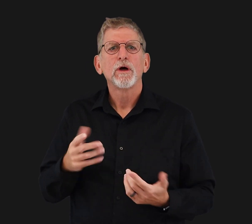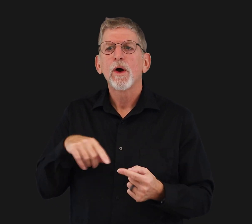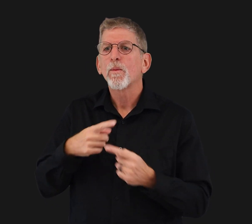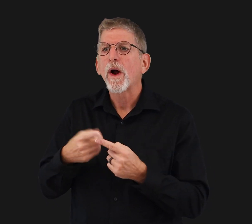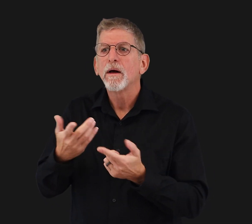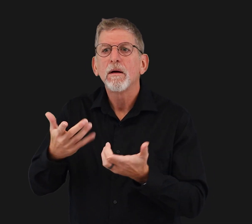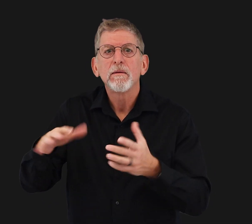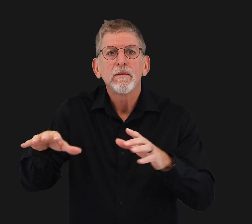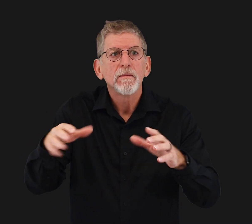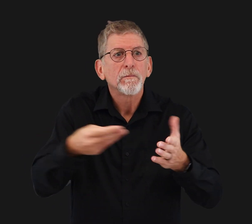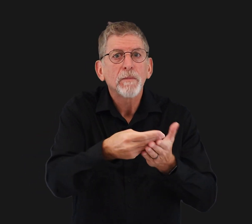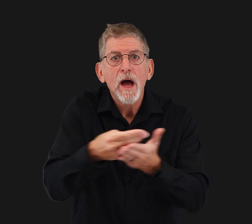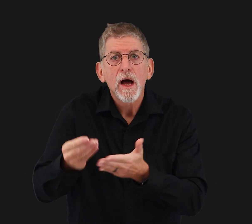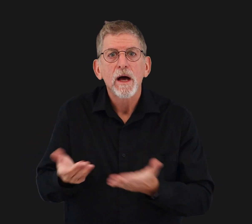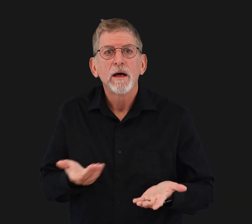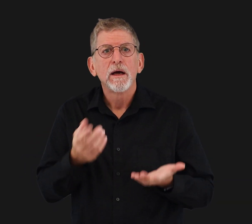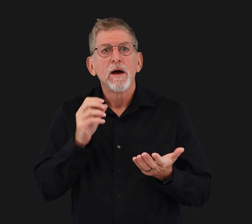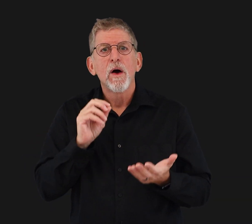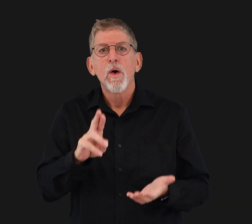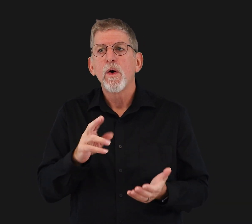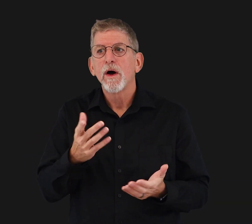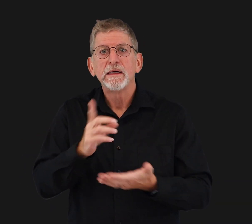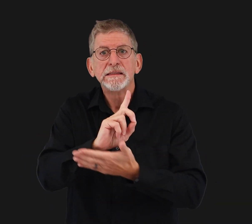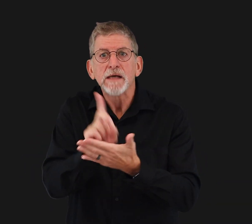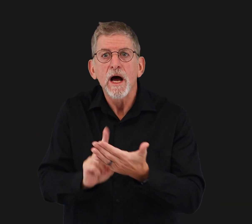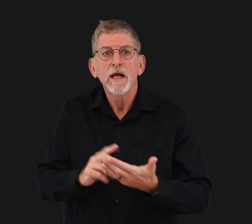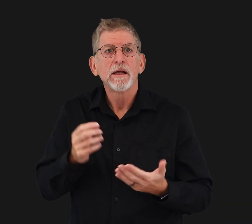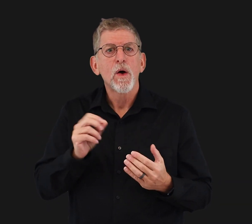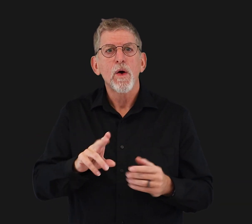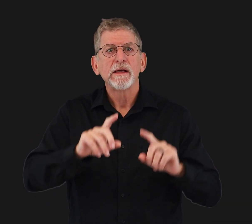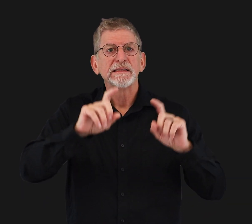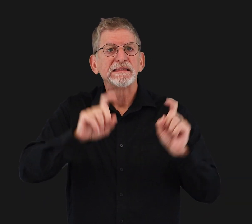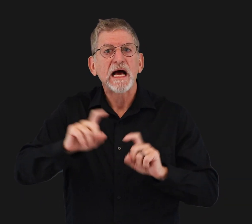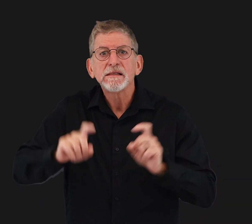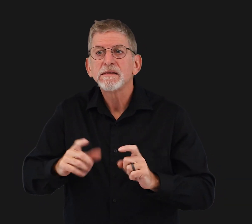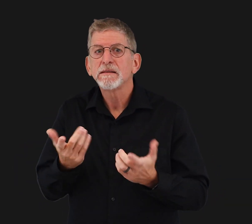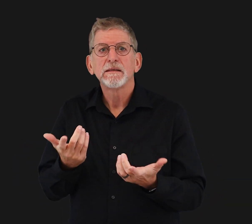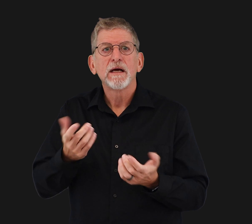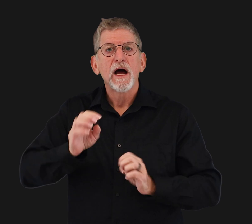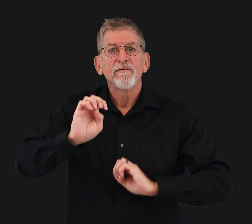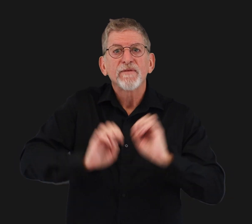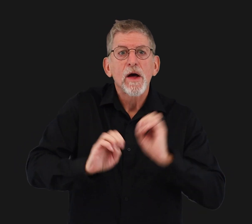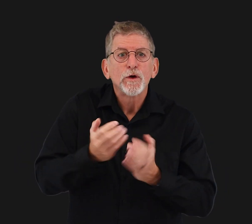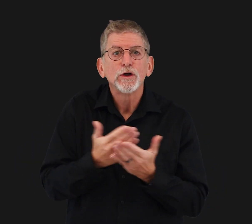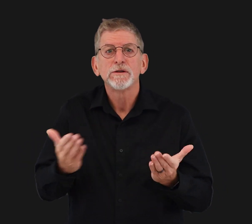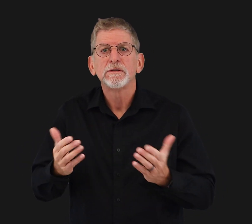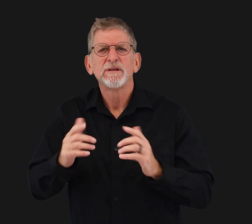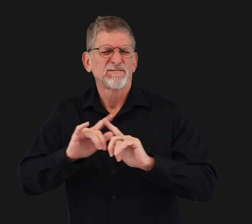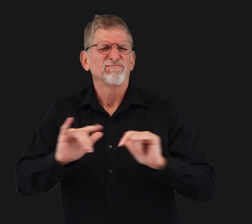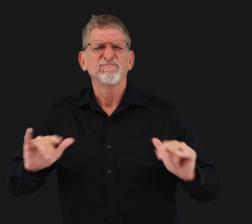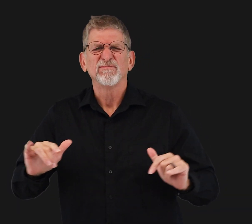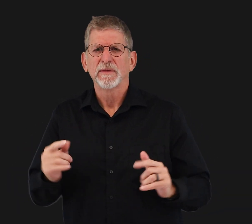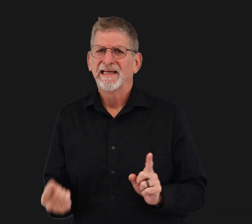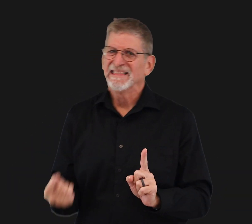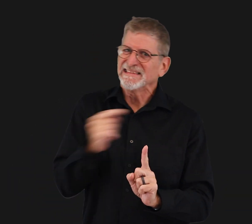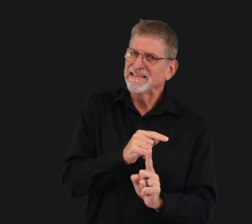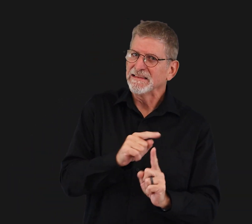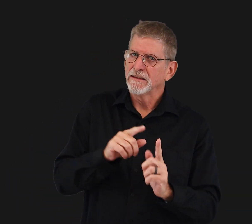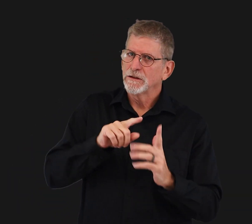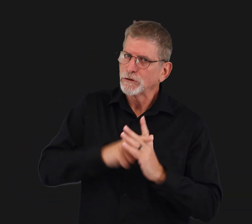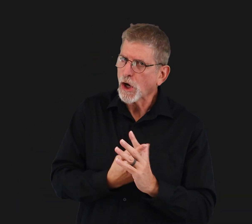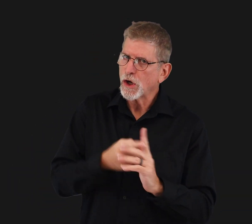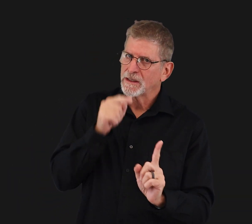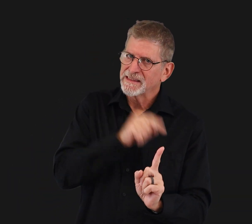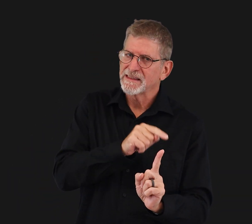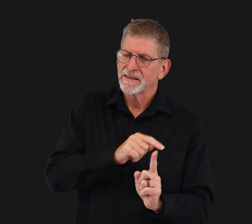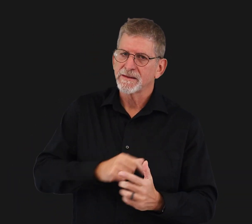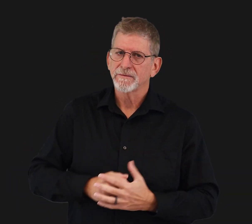when acquiring, designing, testing and evaluating goods and services, etc.)